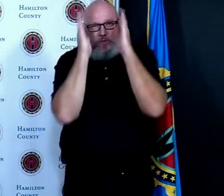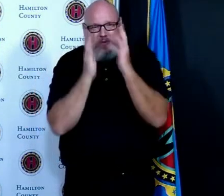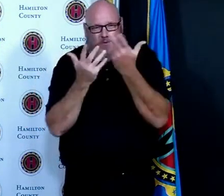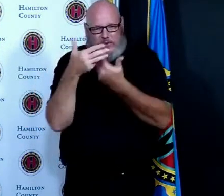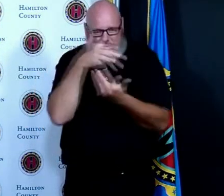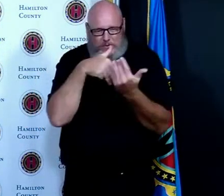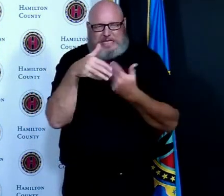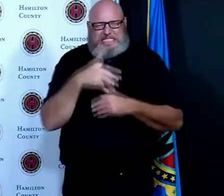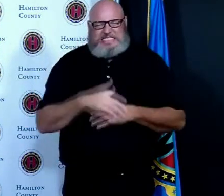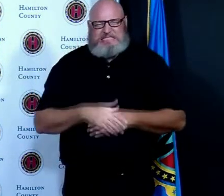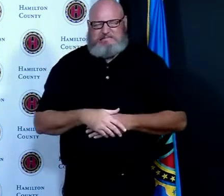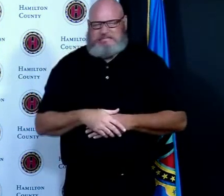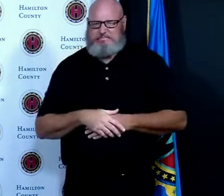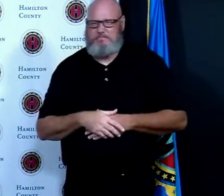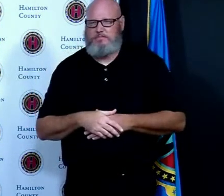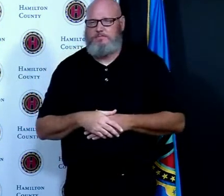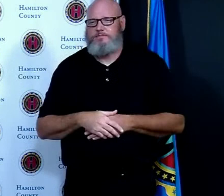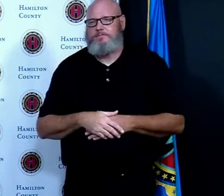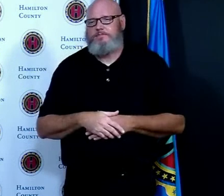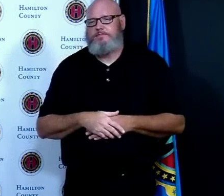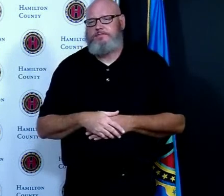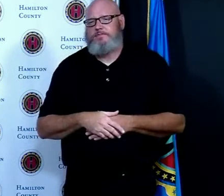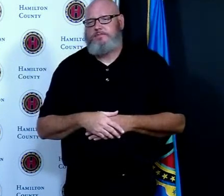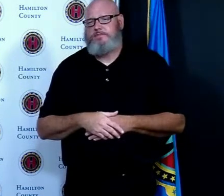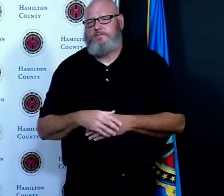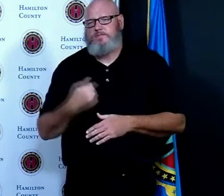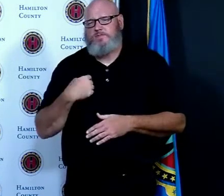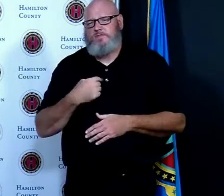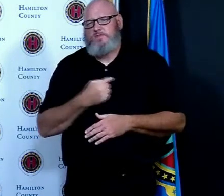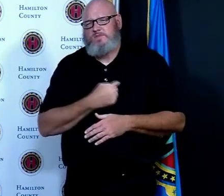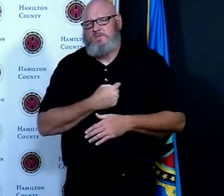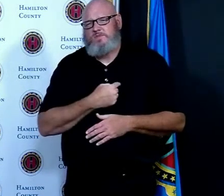all the time who say look we get together all the time and no one's got thick